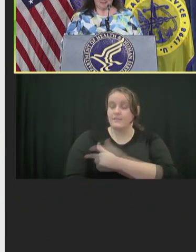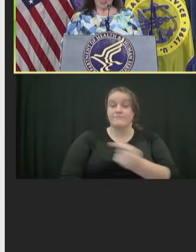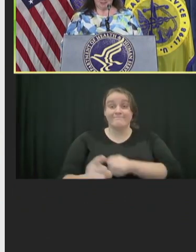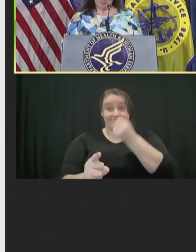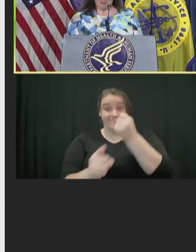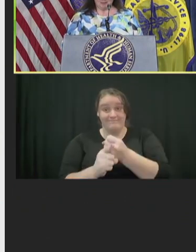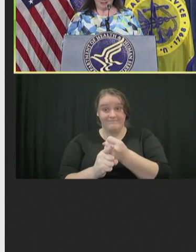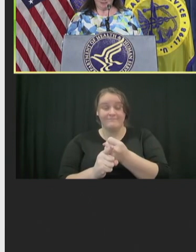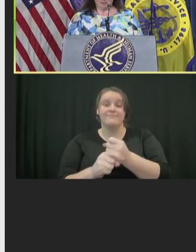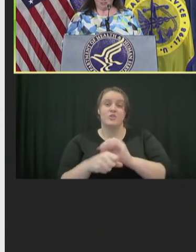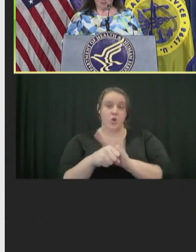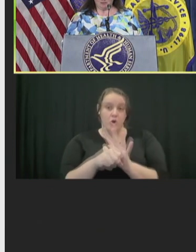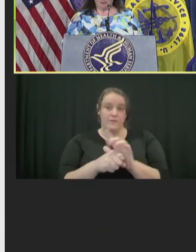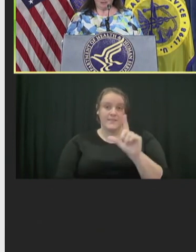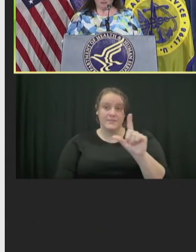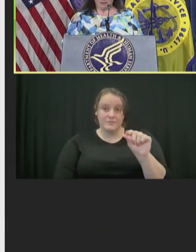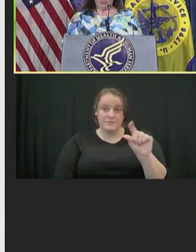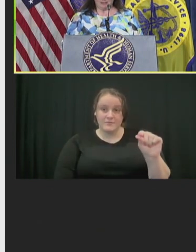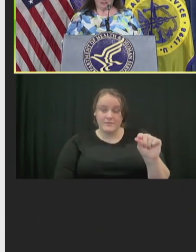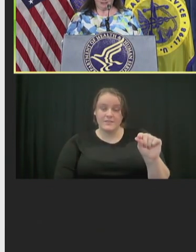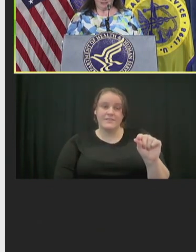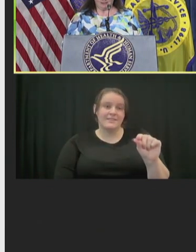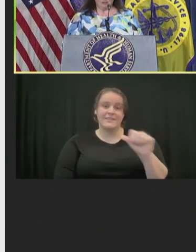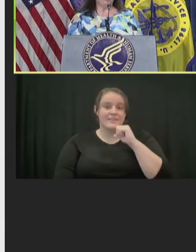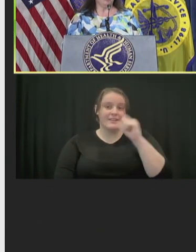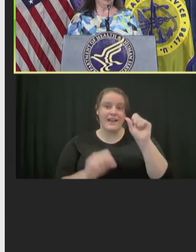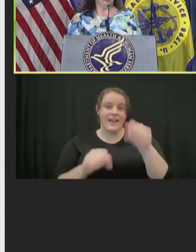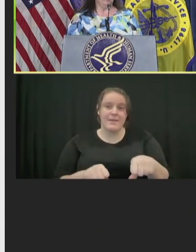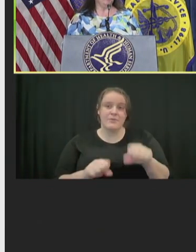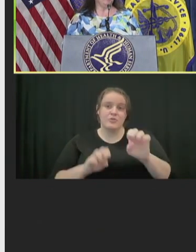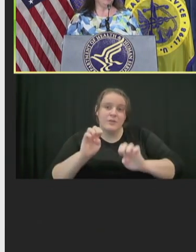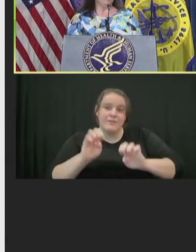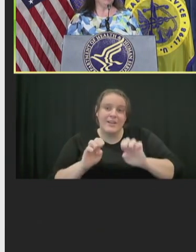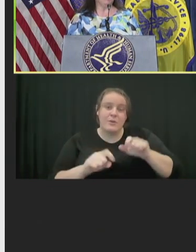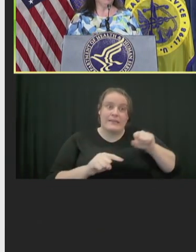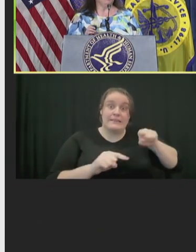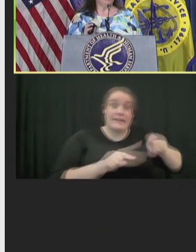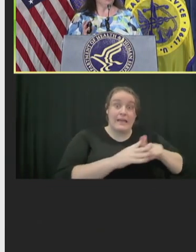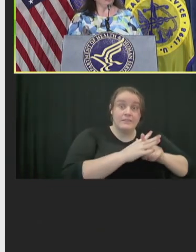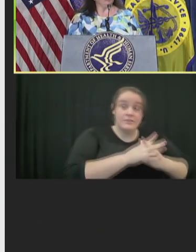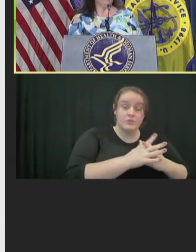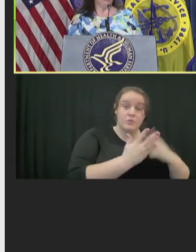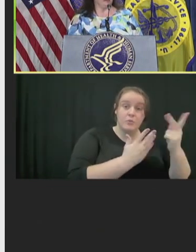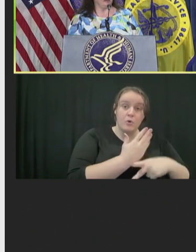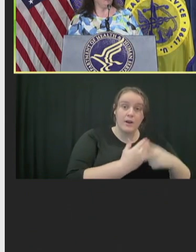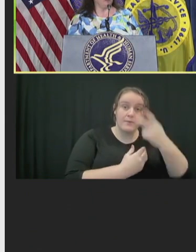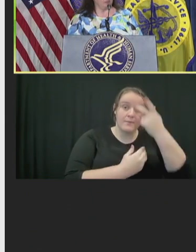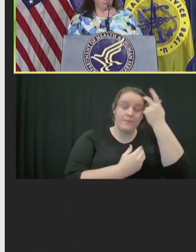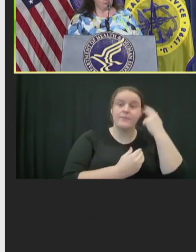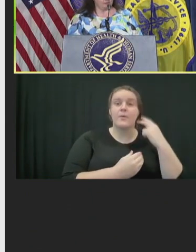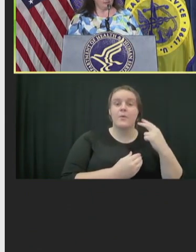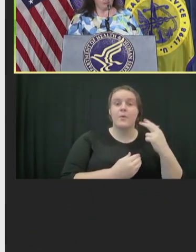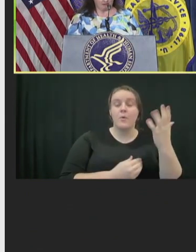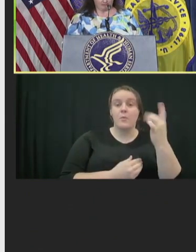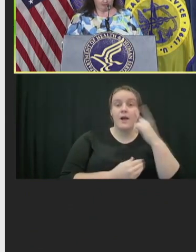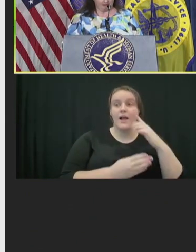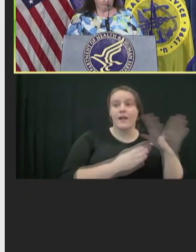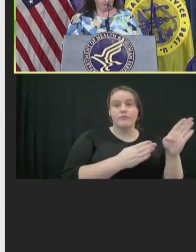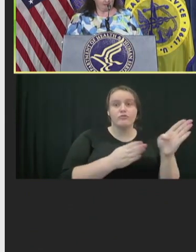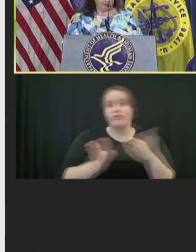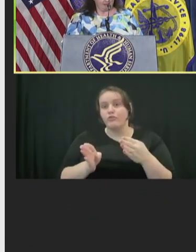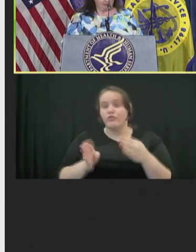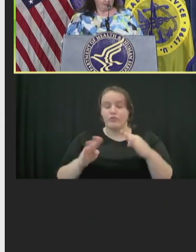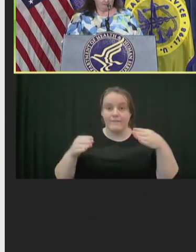we weren't able to evaluate the initial program because we totally pivoted how we used the IPF.